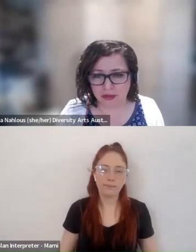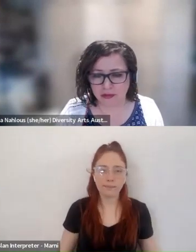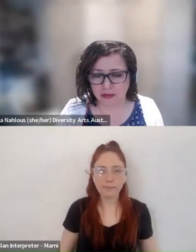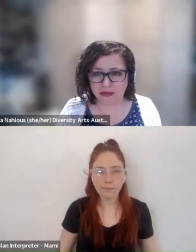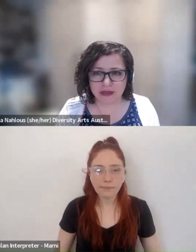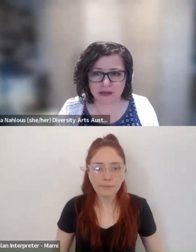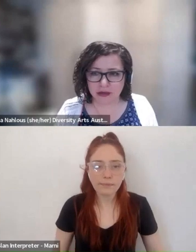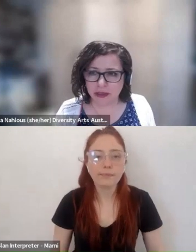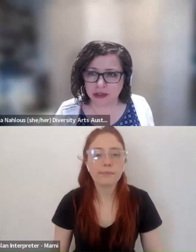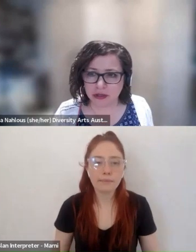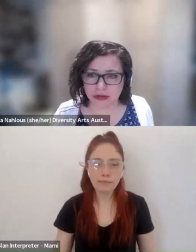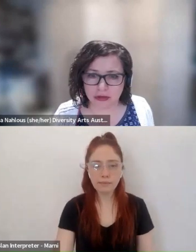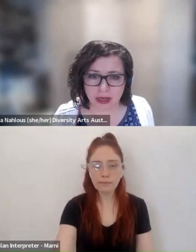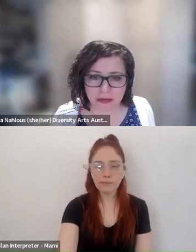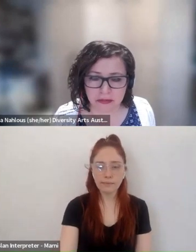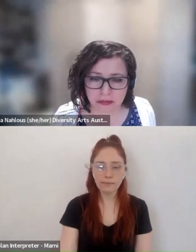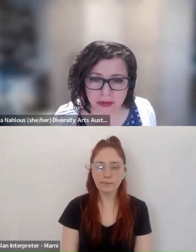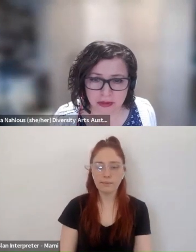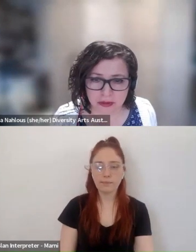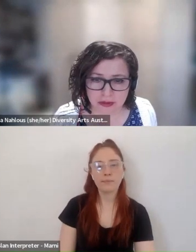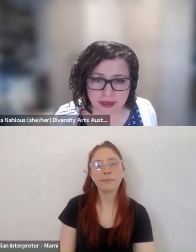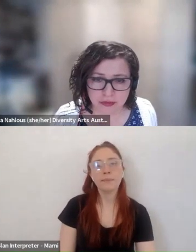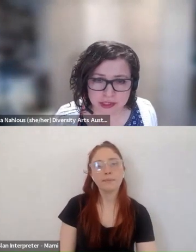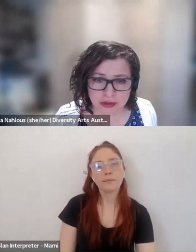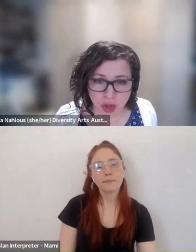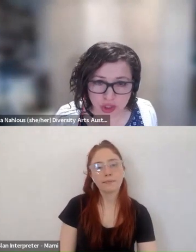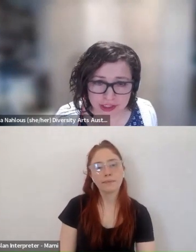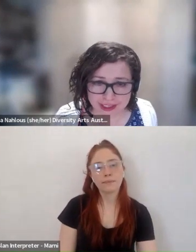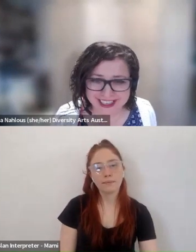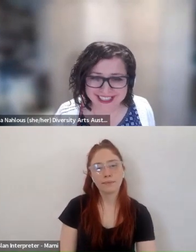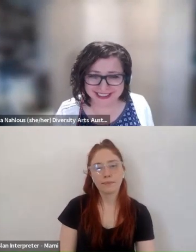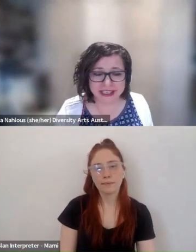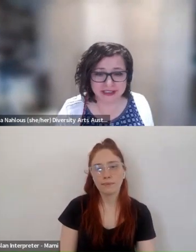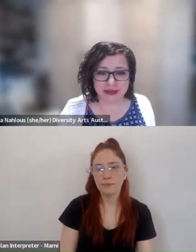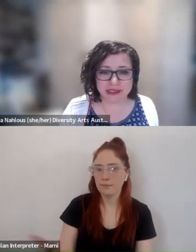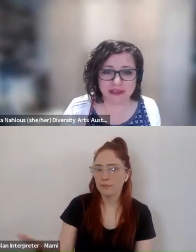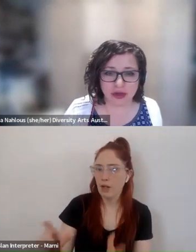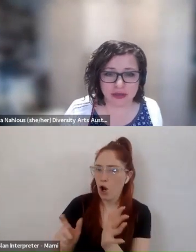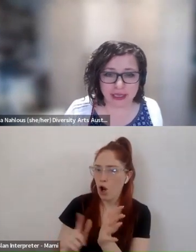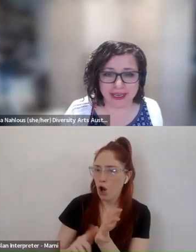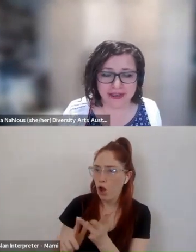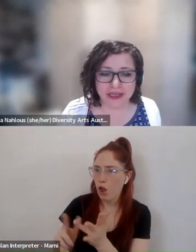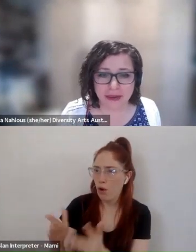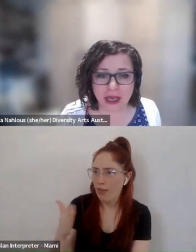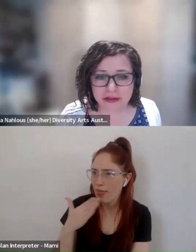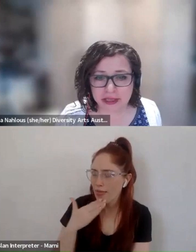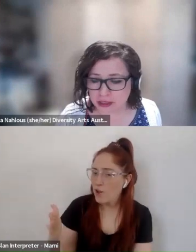Thanks so much clue. That was a lot. That was a lot. And I think